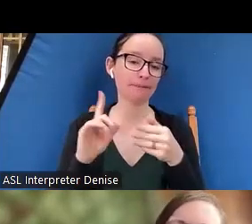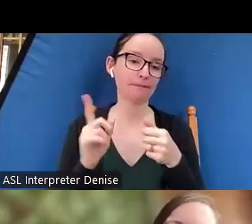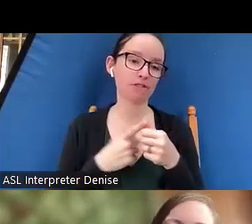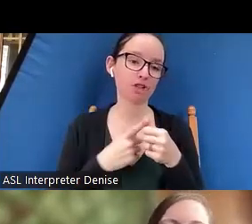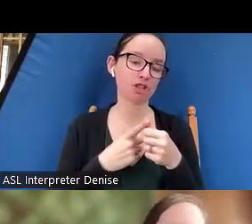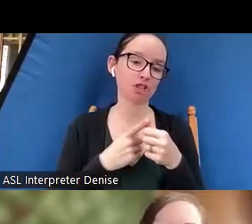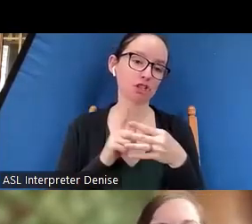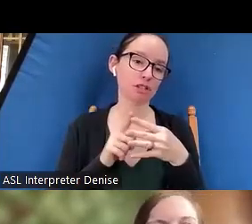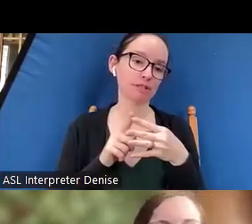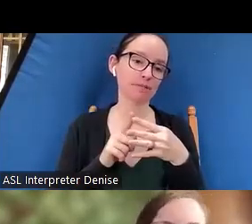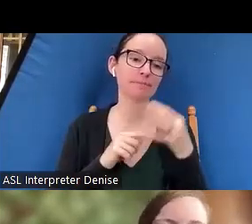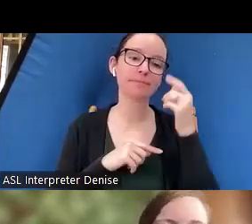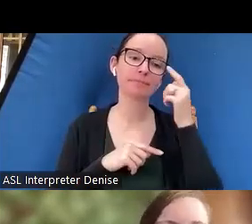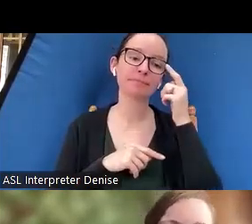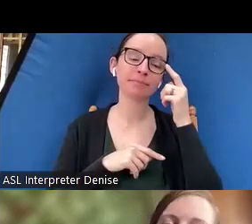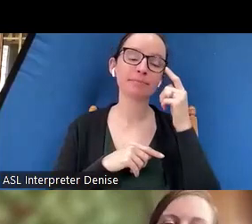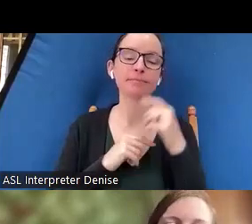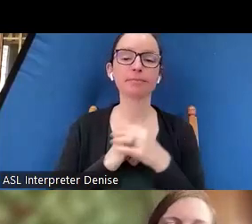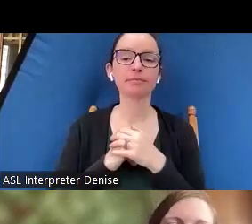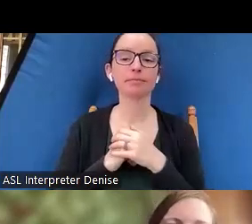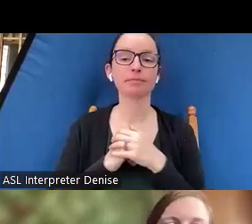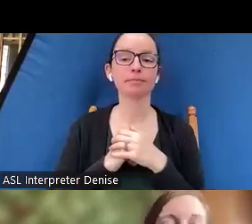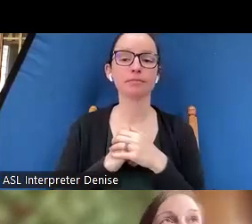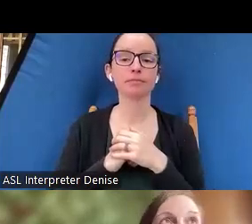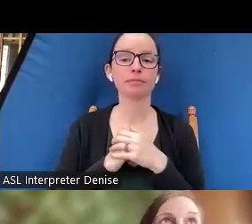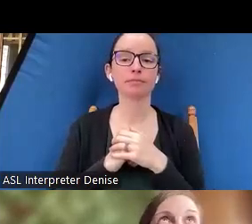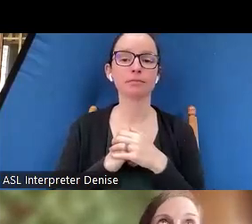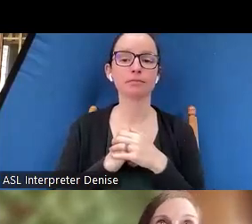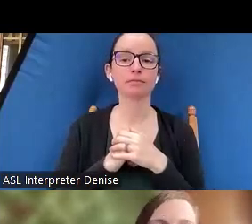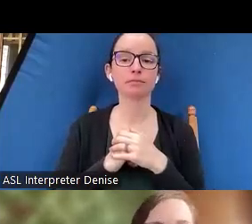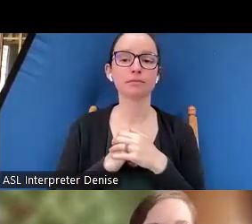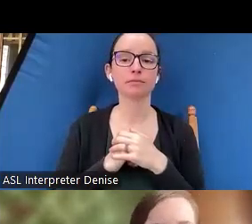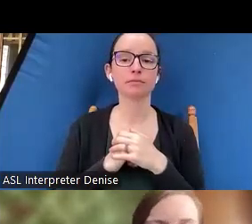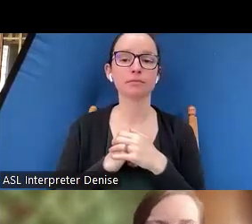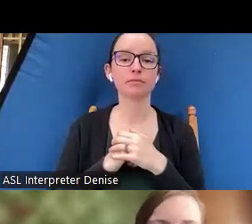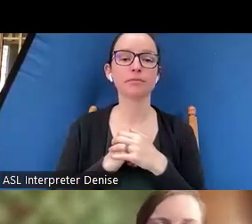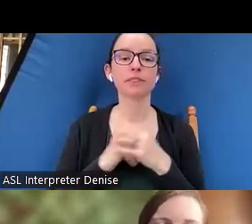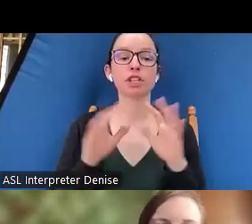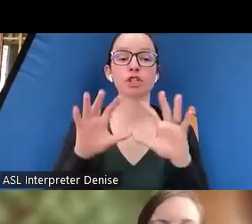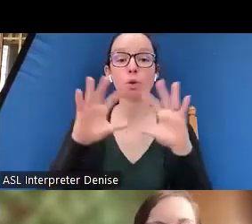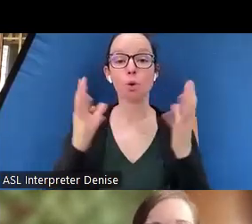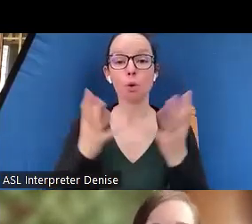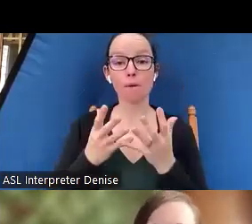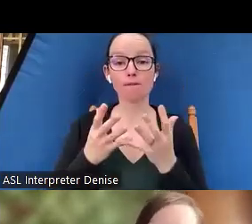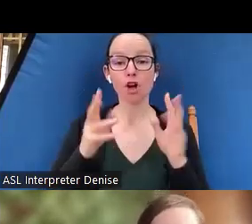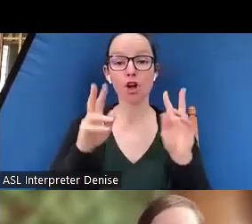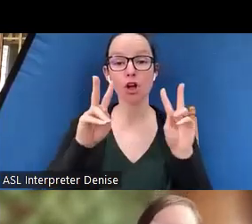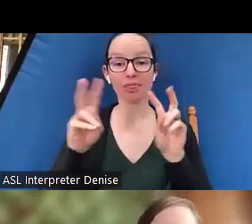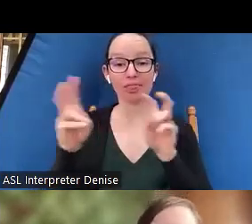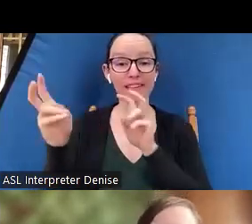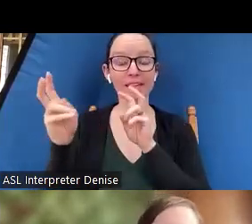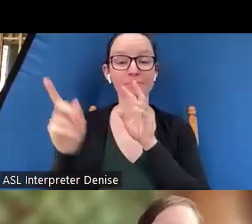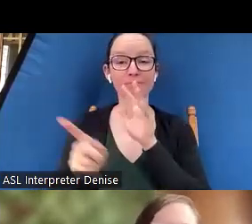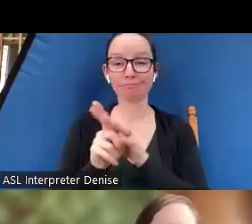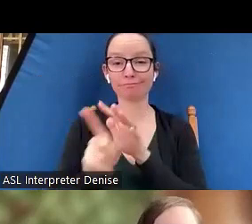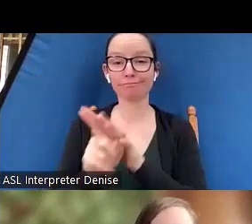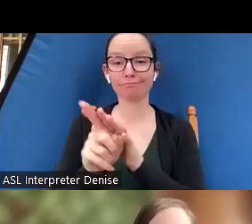So when we think about what's been, what overall themes have come out of our interviews and analysis on project management